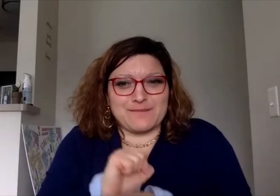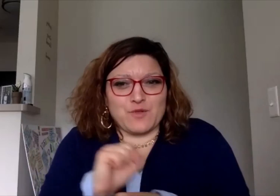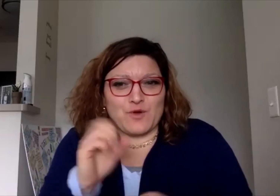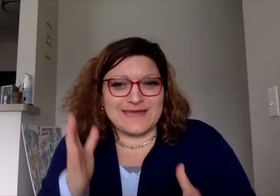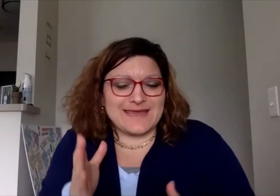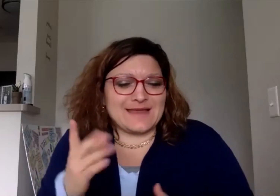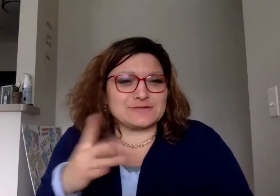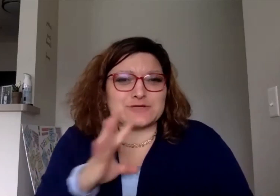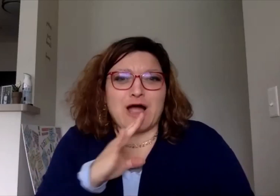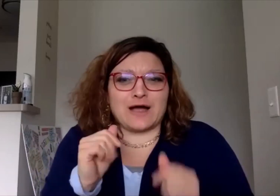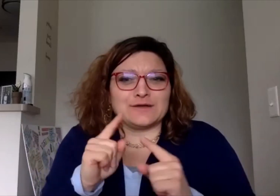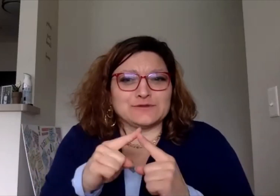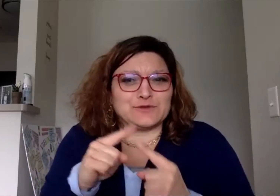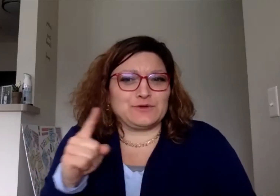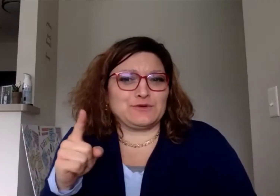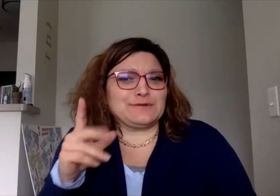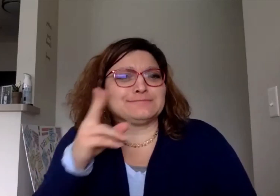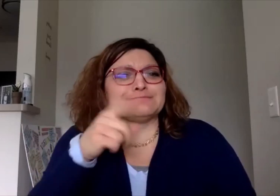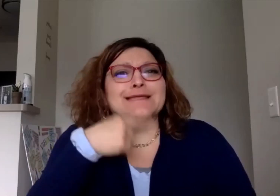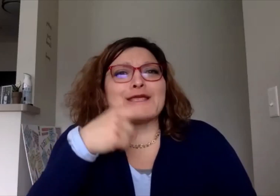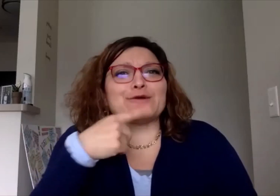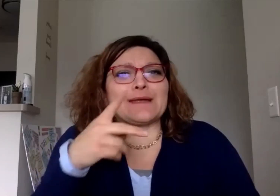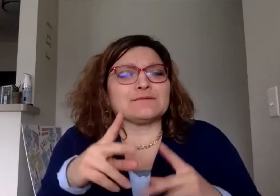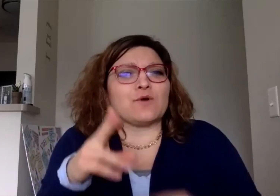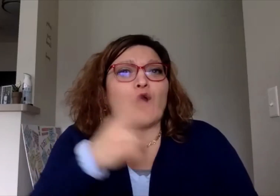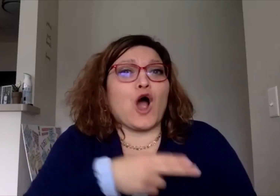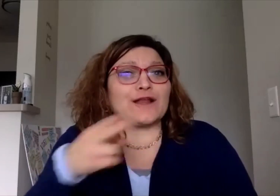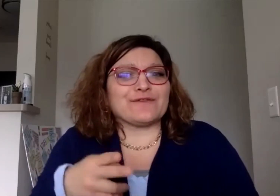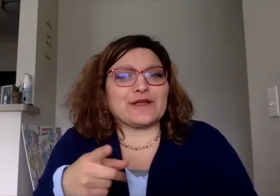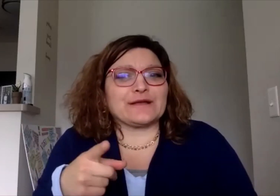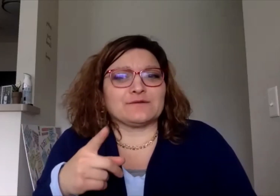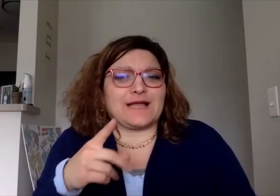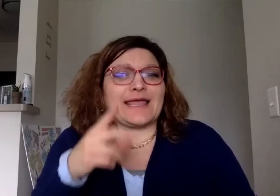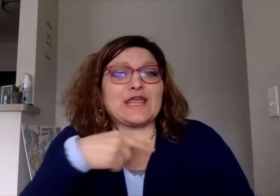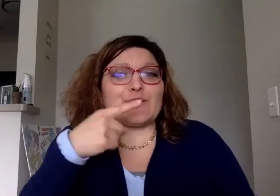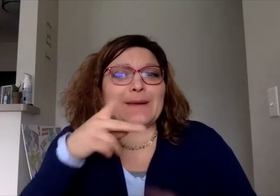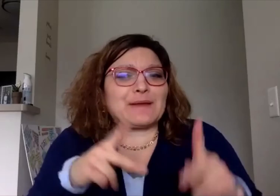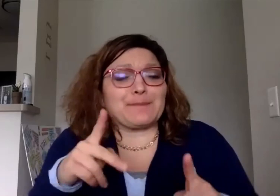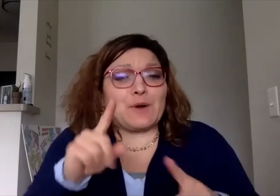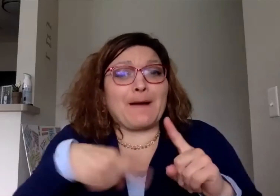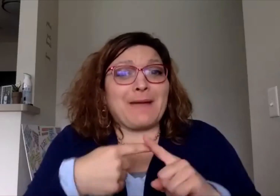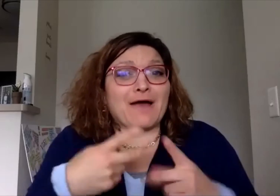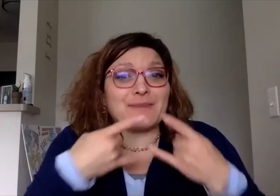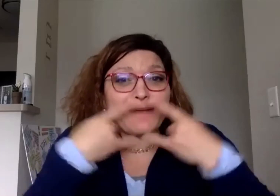You know how does it inform you talk to hearing or hard of hearing like hearing people about